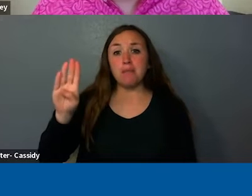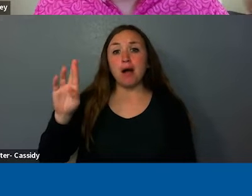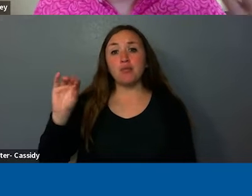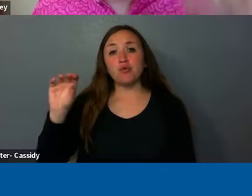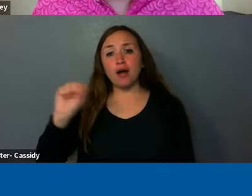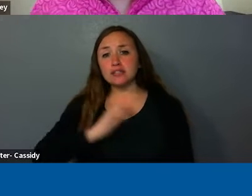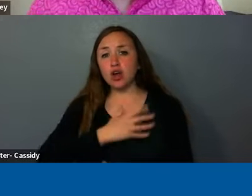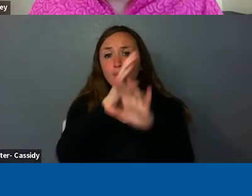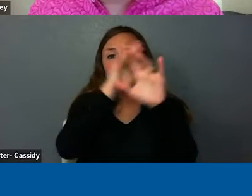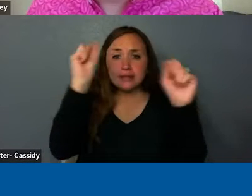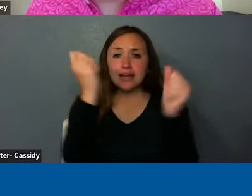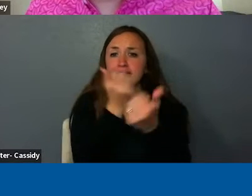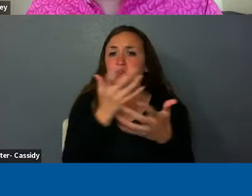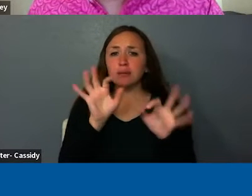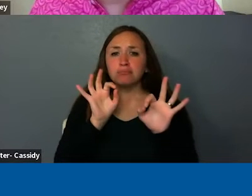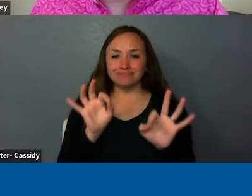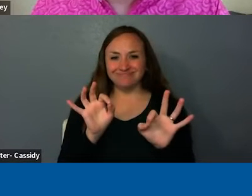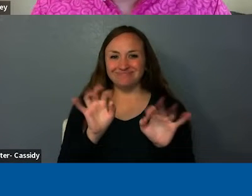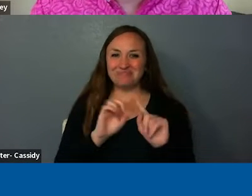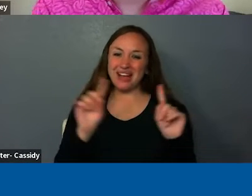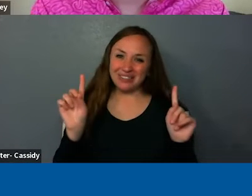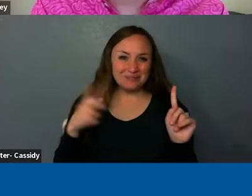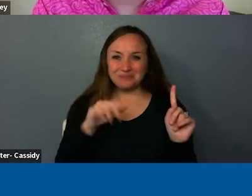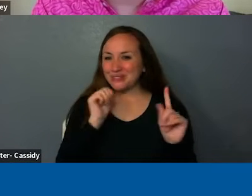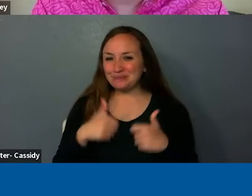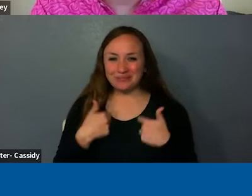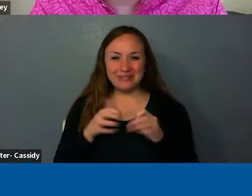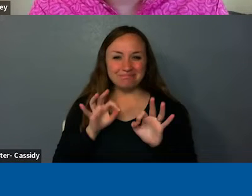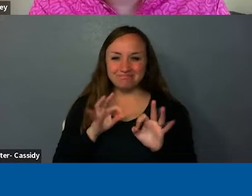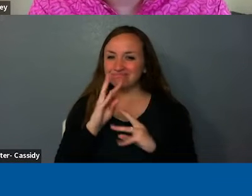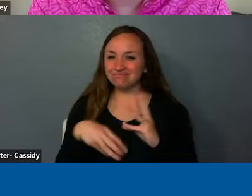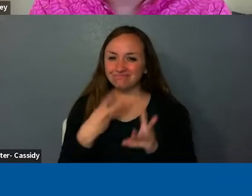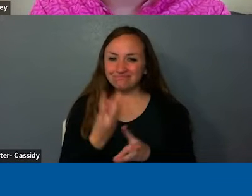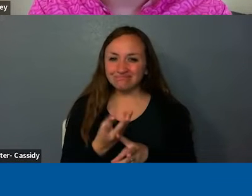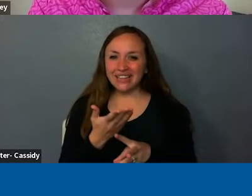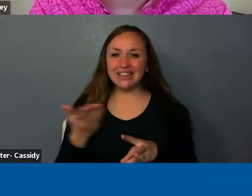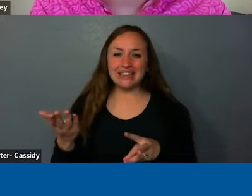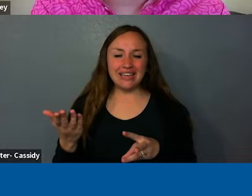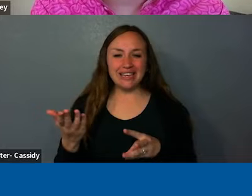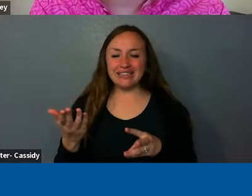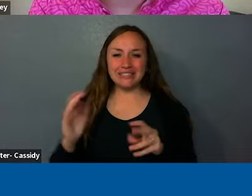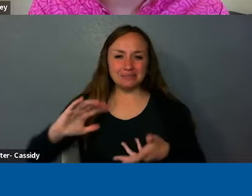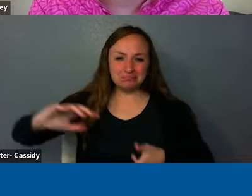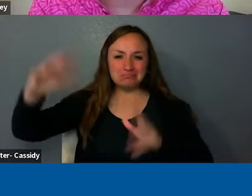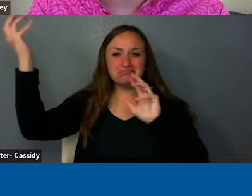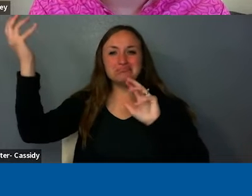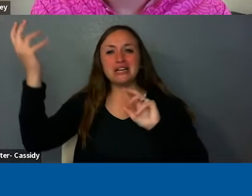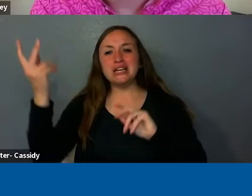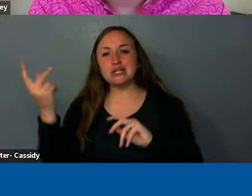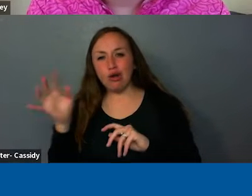However, we don't live in a perfect world. Things get hurled over the wall, dogs and cats fight